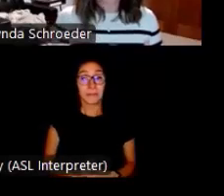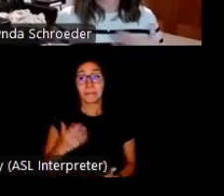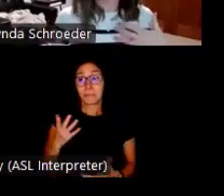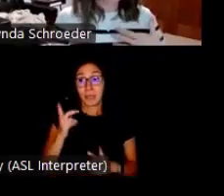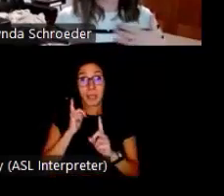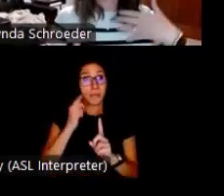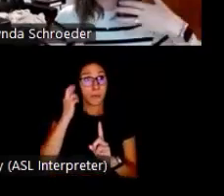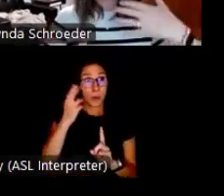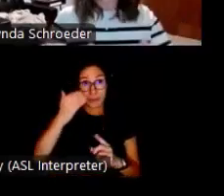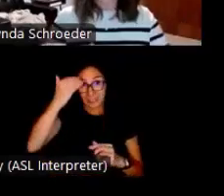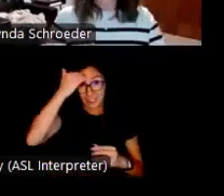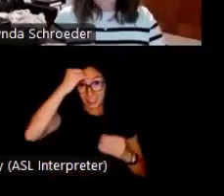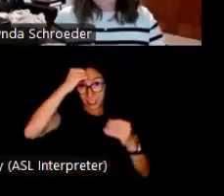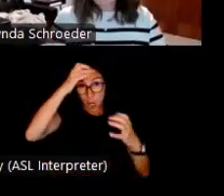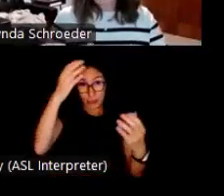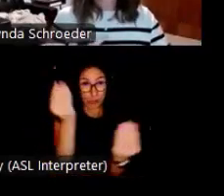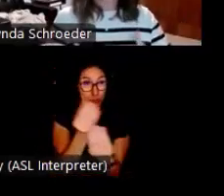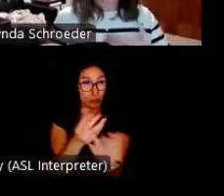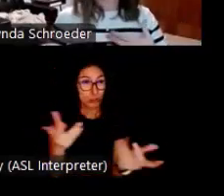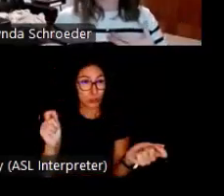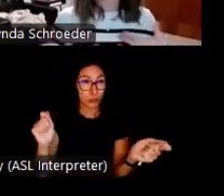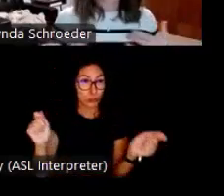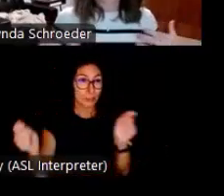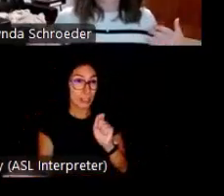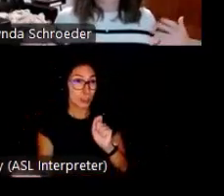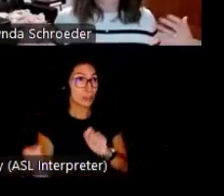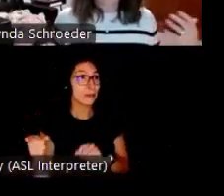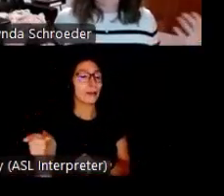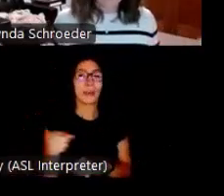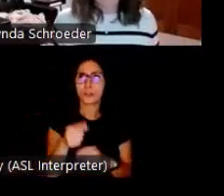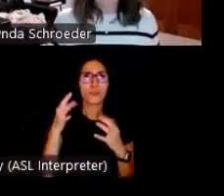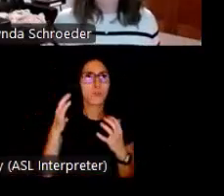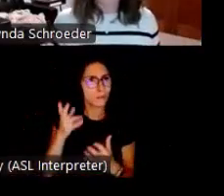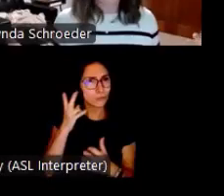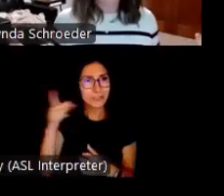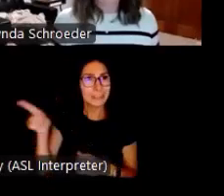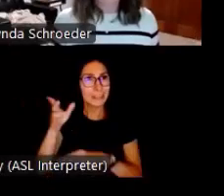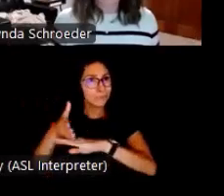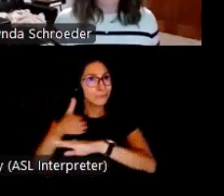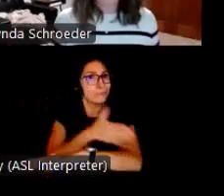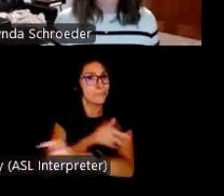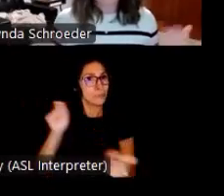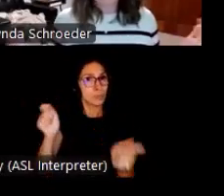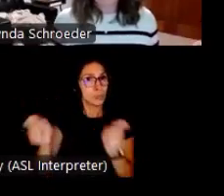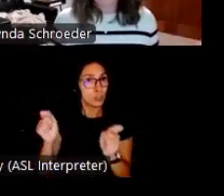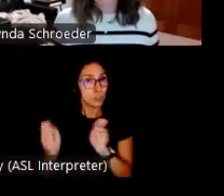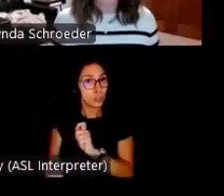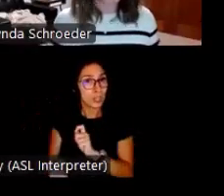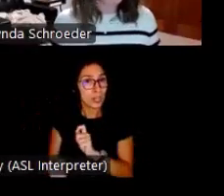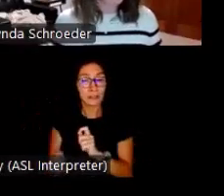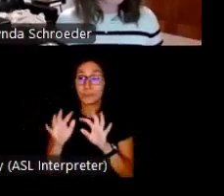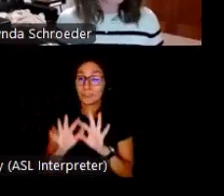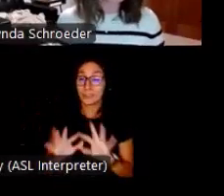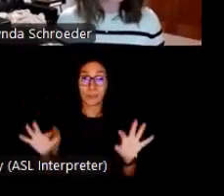and you want to see change, you want to have data-driven information, data-driven decision-making,